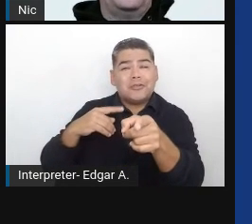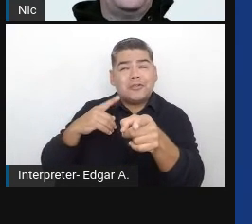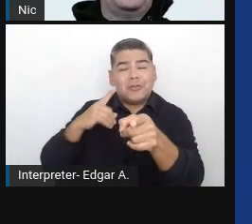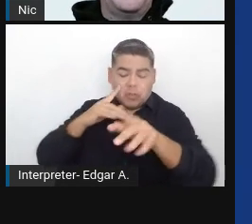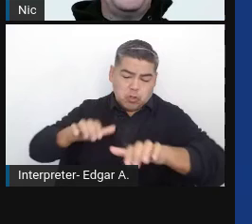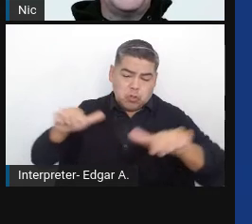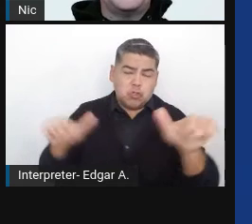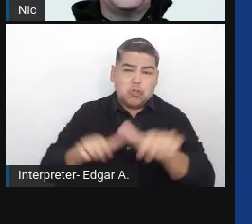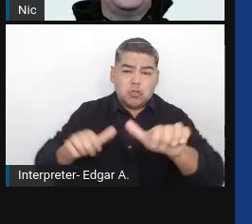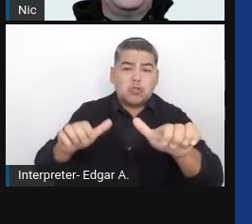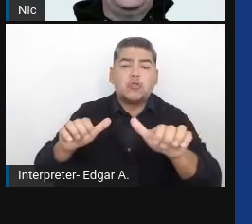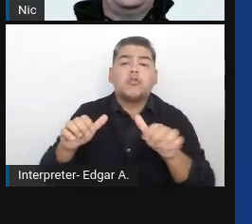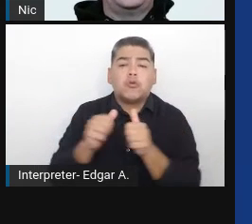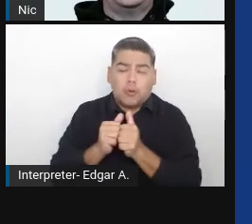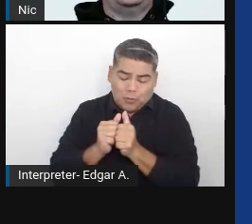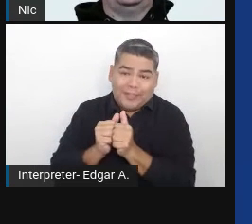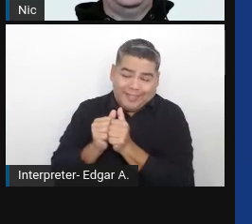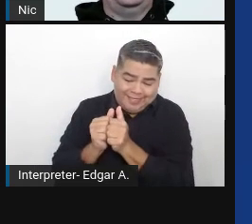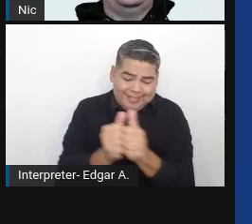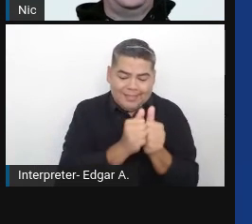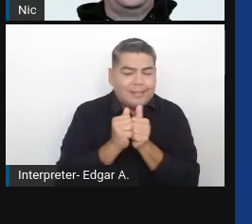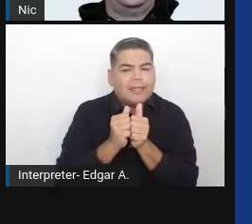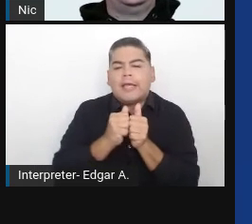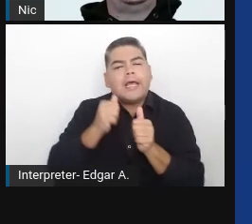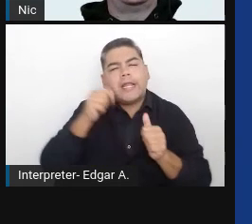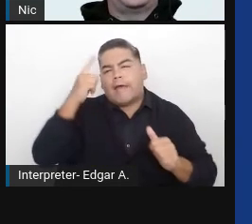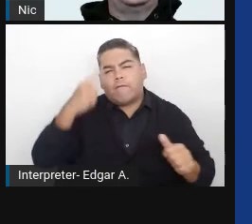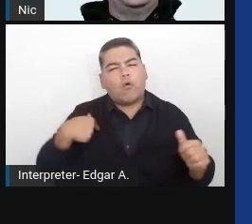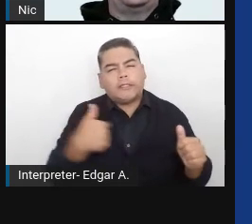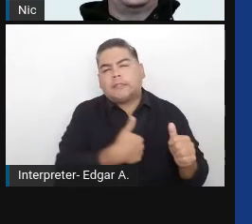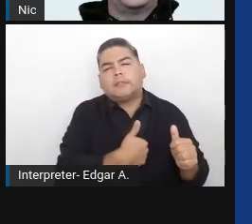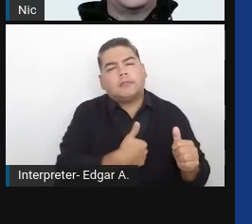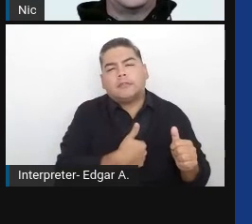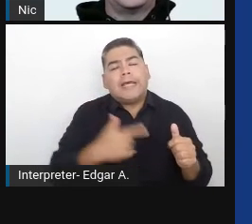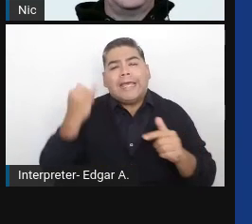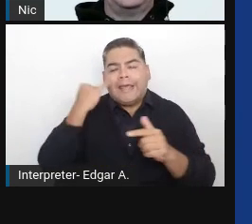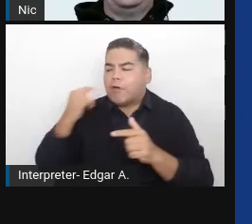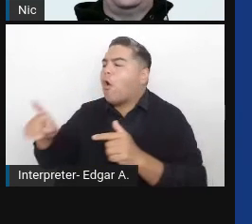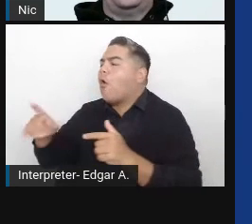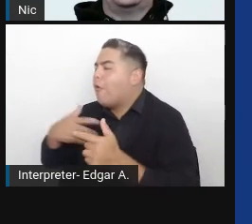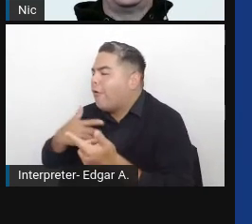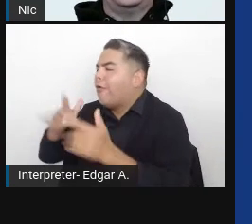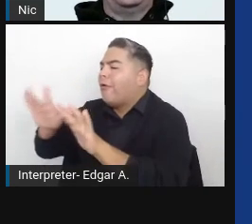If you implement accessibility for disabled people, you're likely approaching accessibility from a perspective